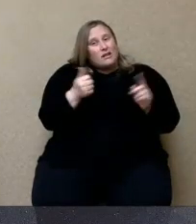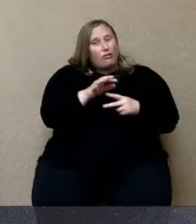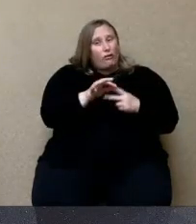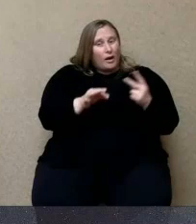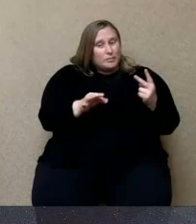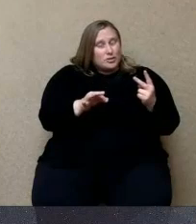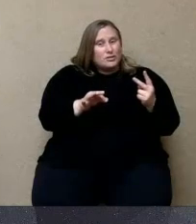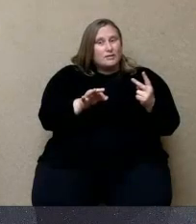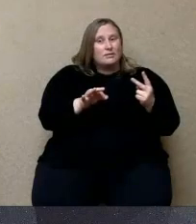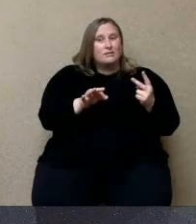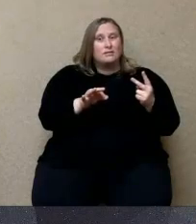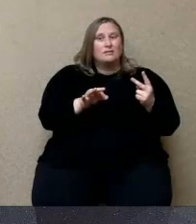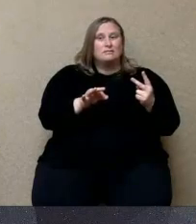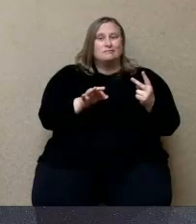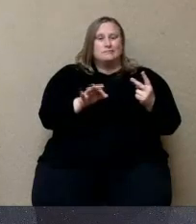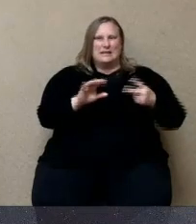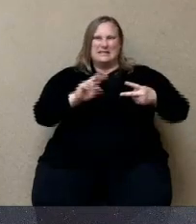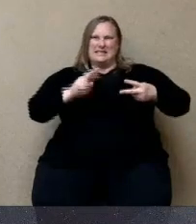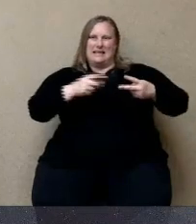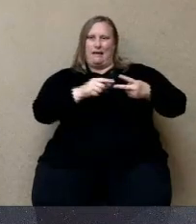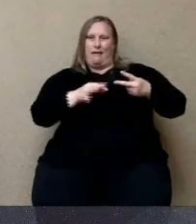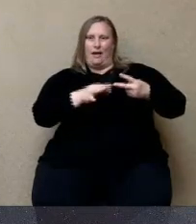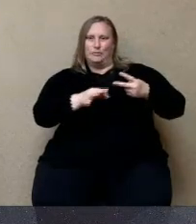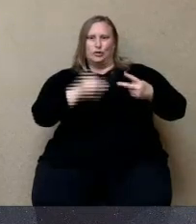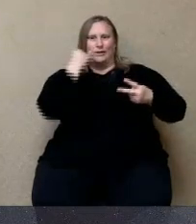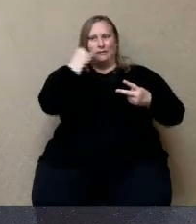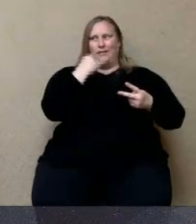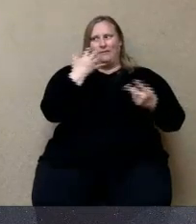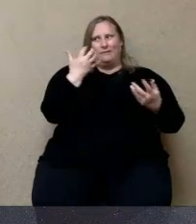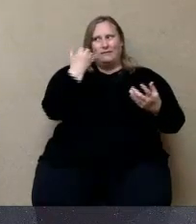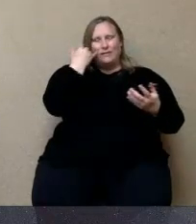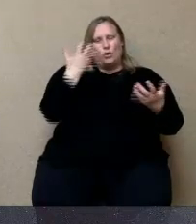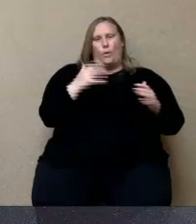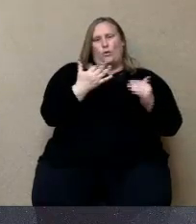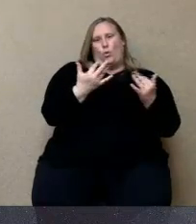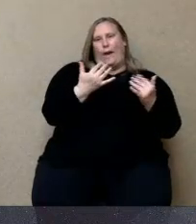parents to have that as a second option.